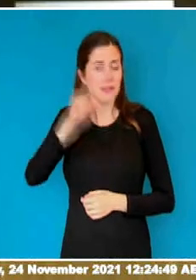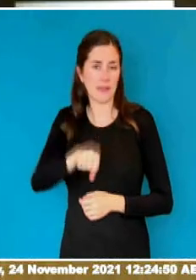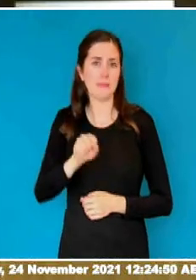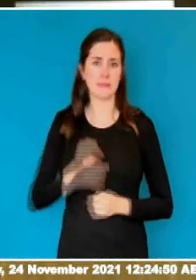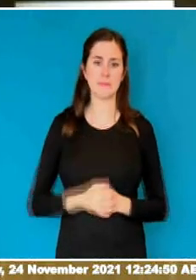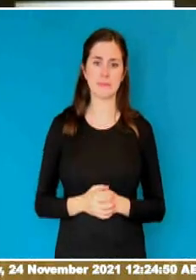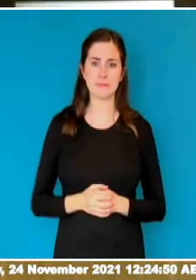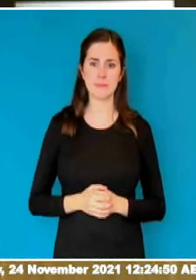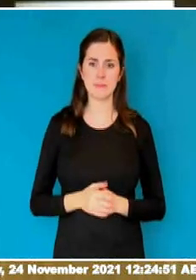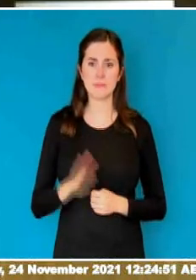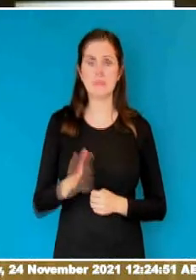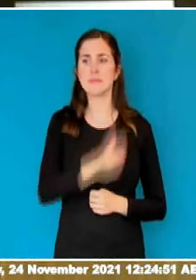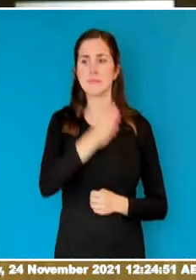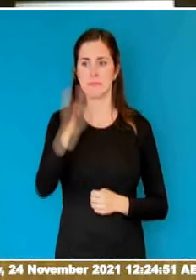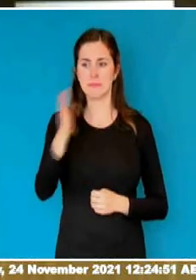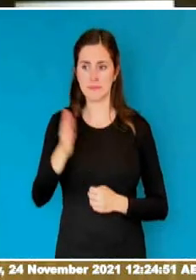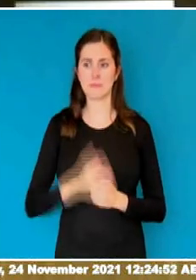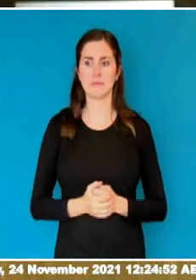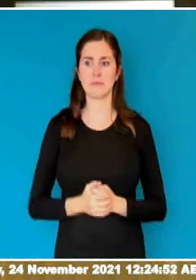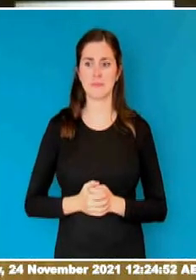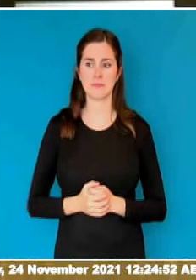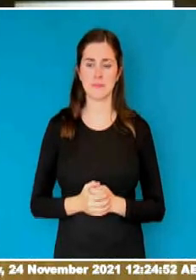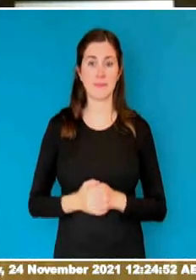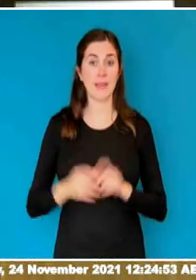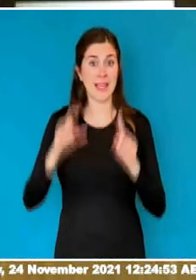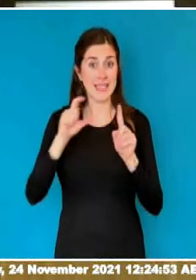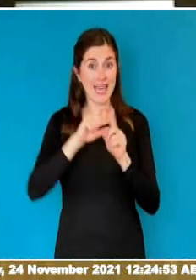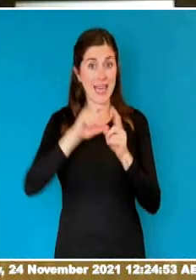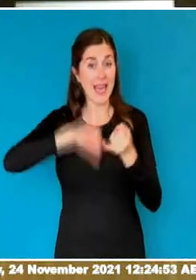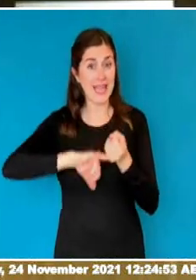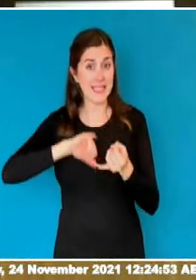Mr Hudson, I'm going to turn to you and ask you the same theme of questions.